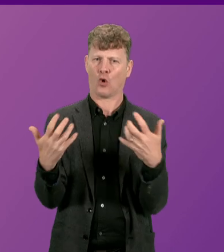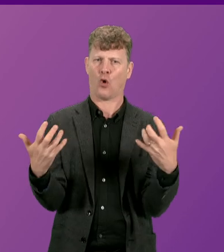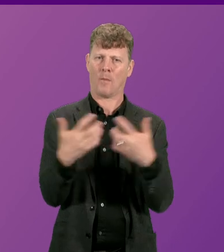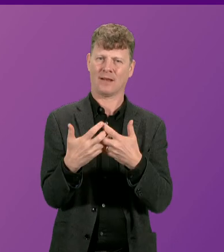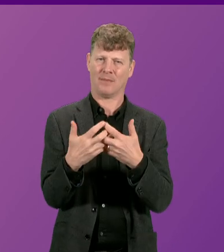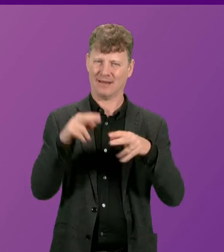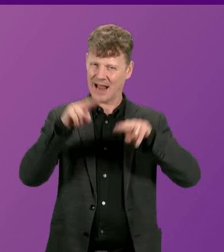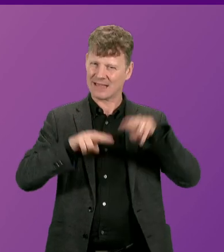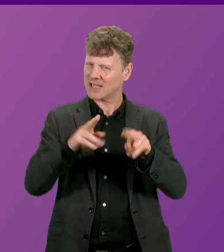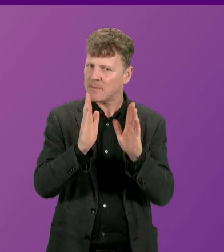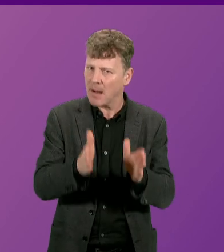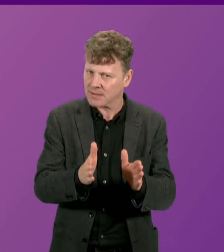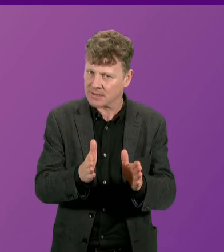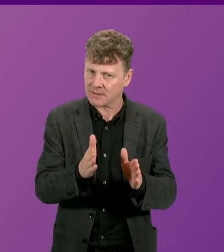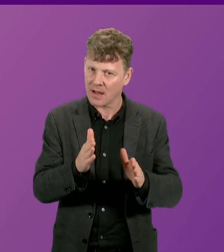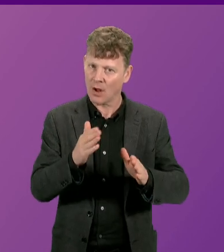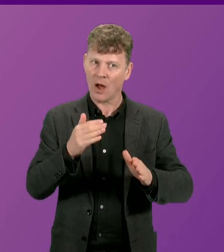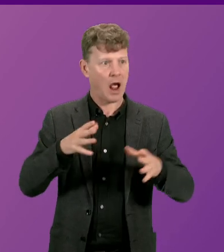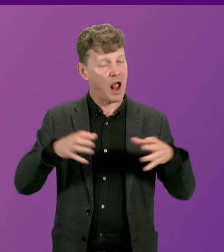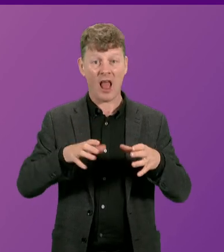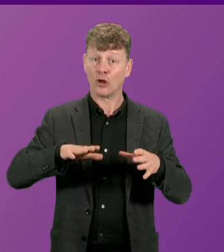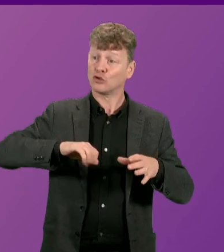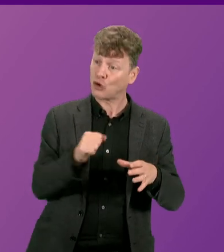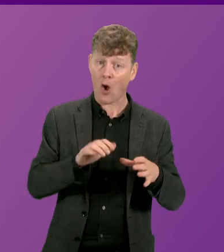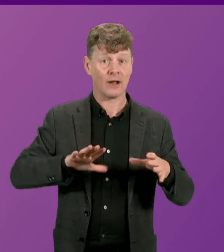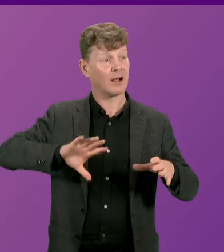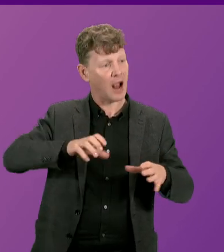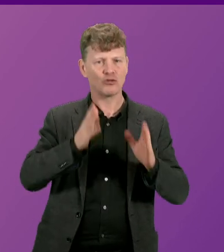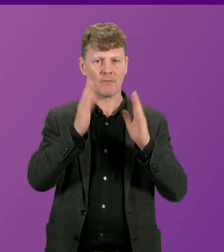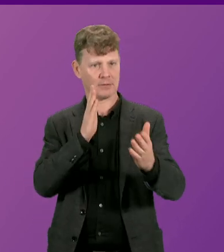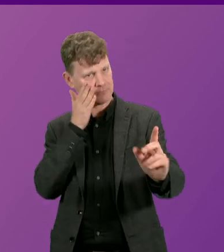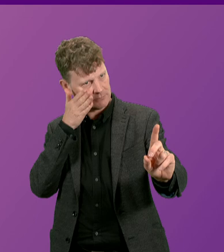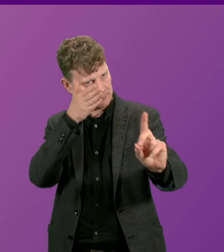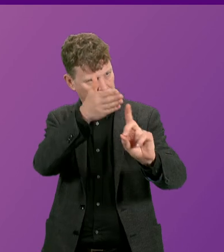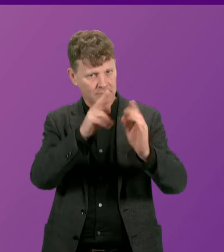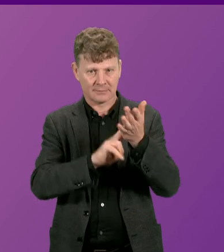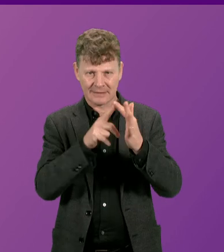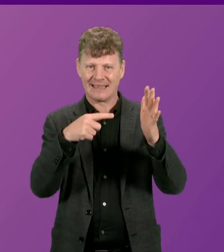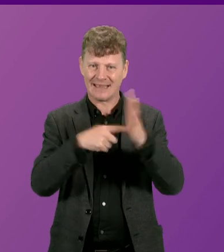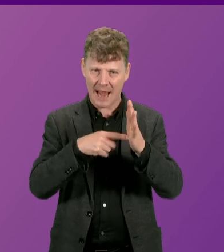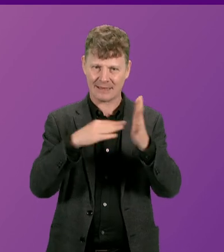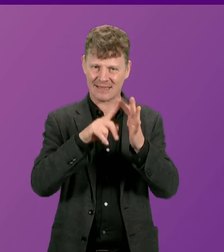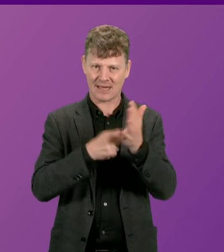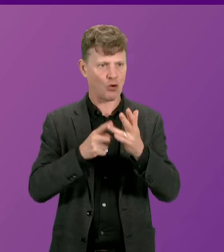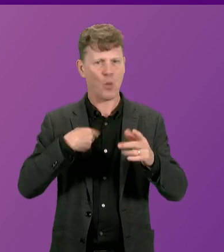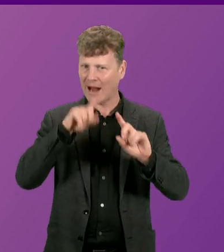there is a journey that we as a country have to make to reach net zero. That is inescapable.